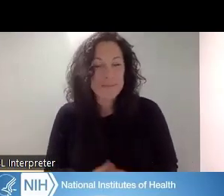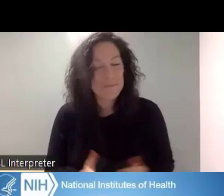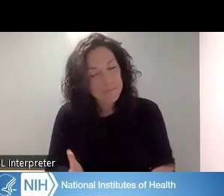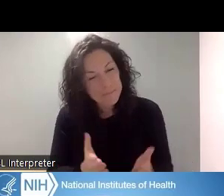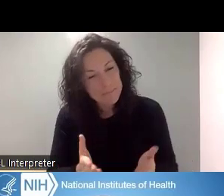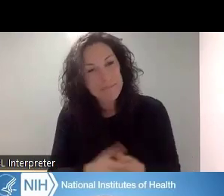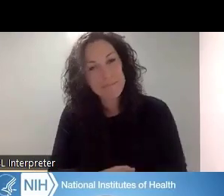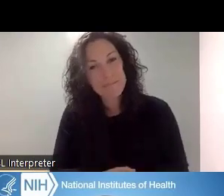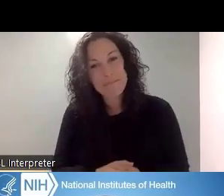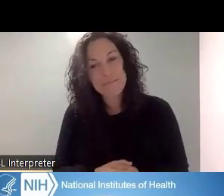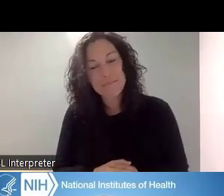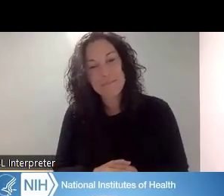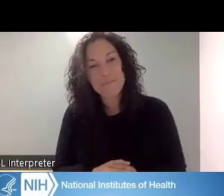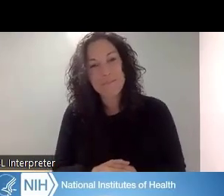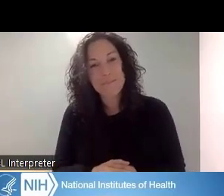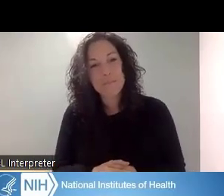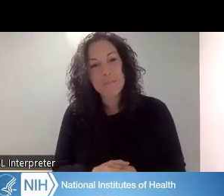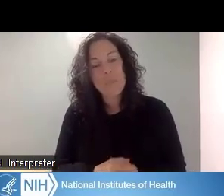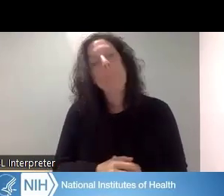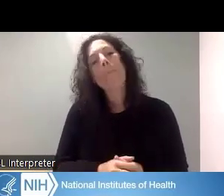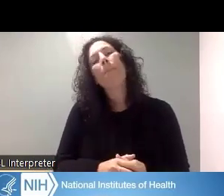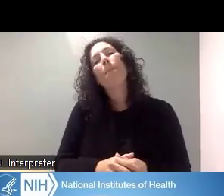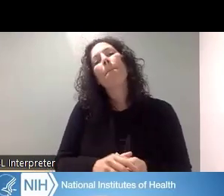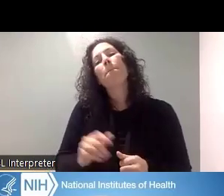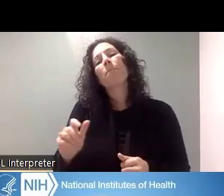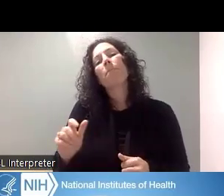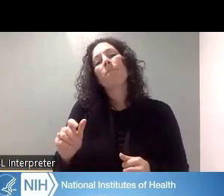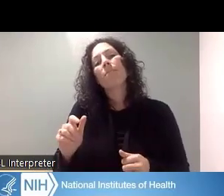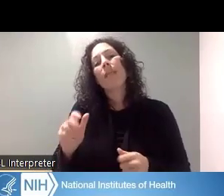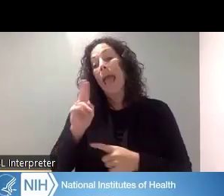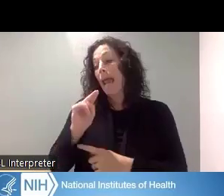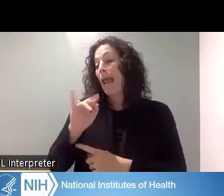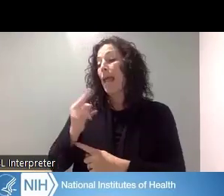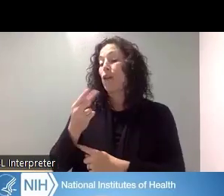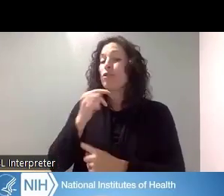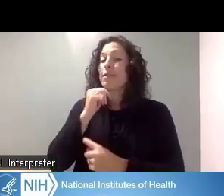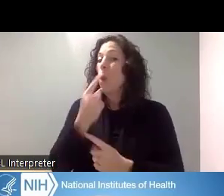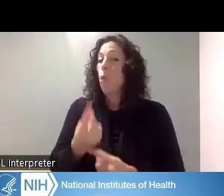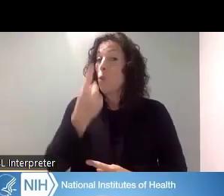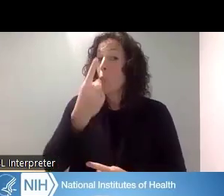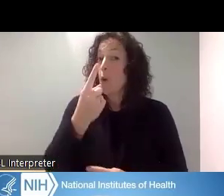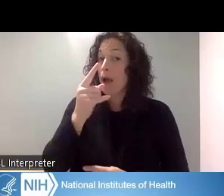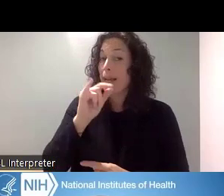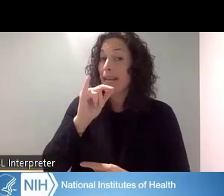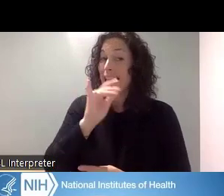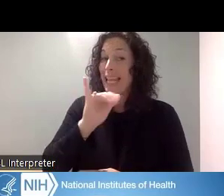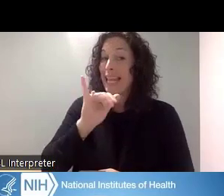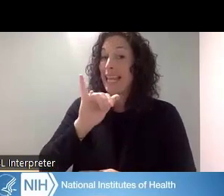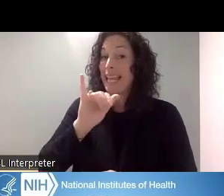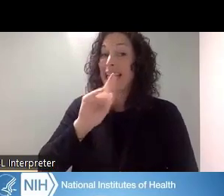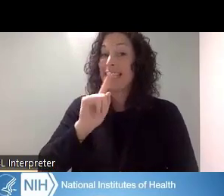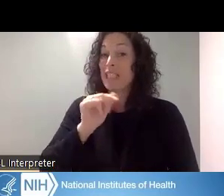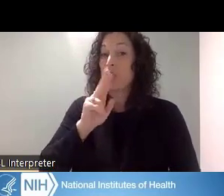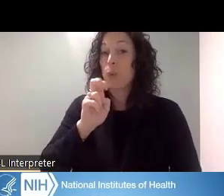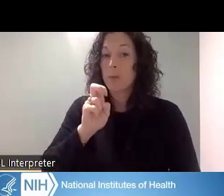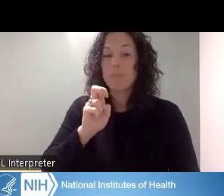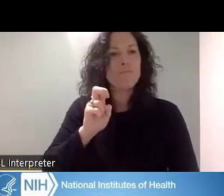The other thing I want to point out is that he NIH is actually not one institute, but it's actually 27 different institutes and centers.